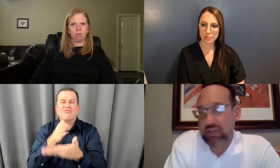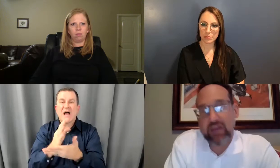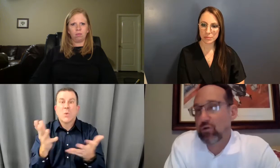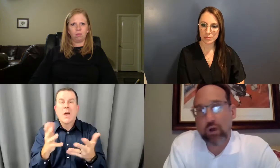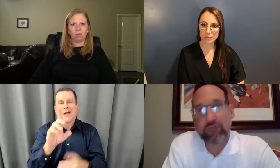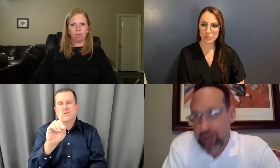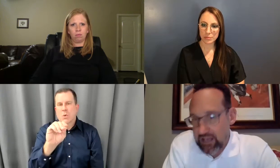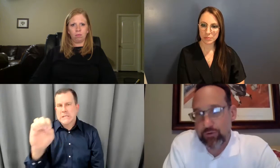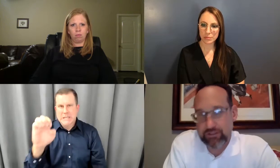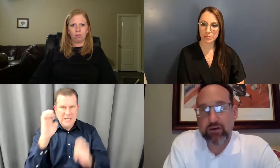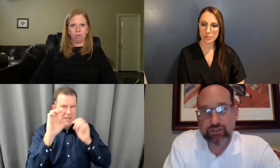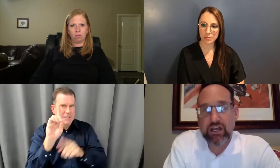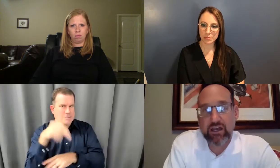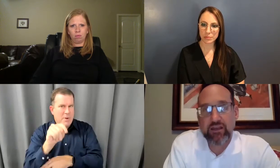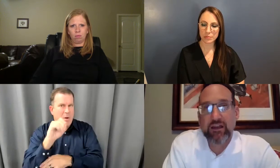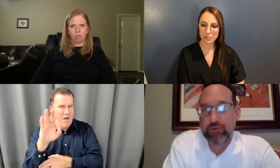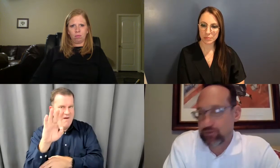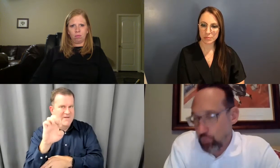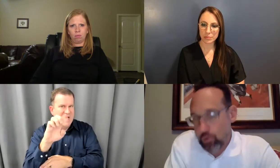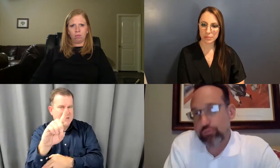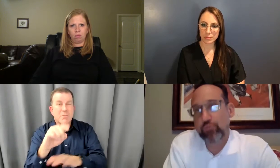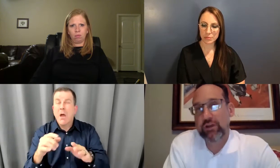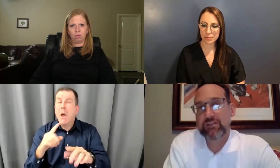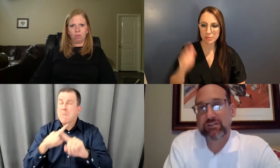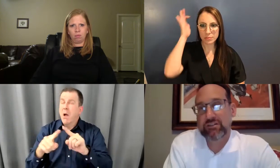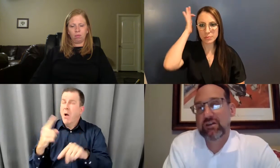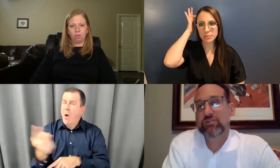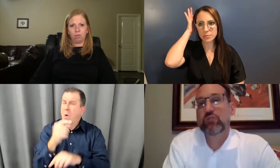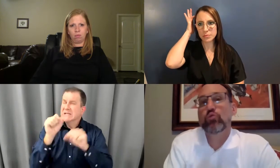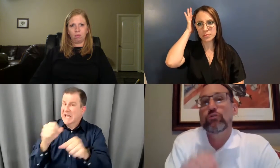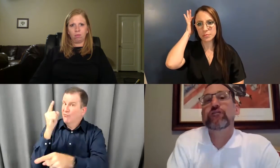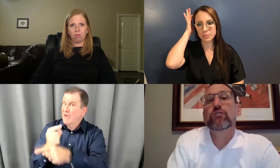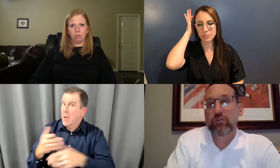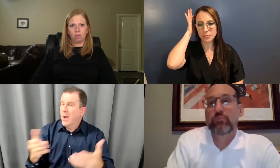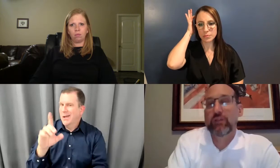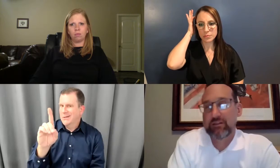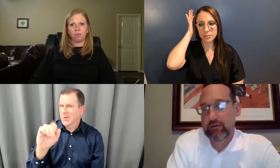you can't go wrong filing with DOJ, if there's a more appropriate agency, DOJ will refer your complaint.